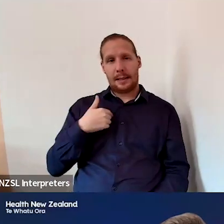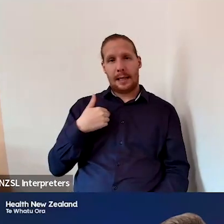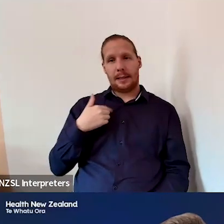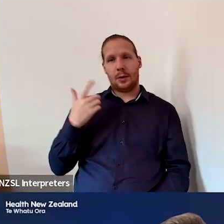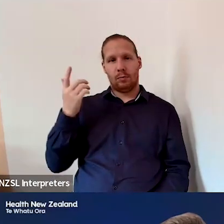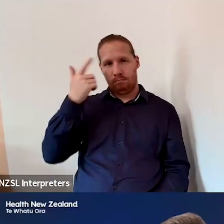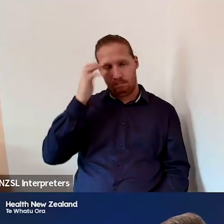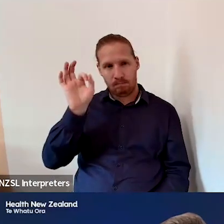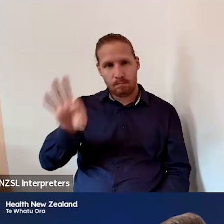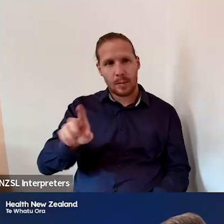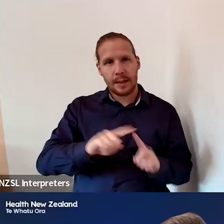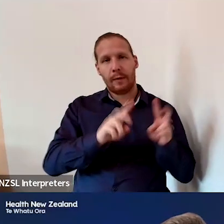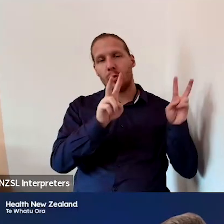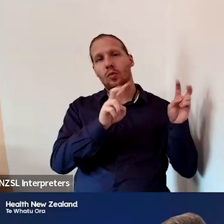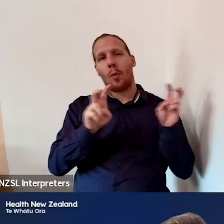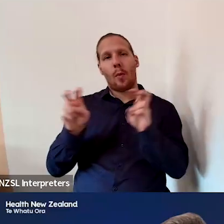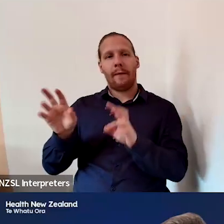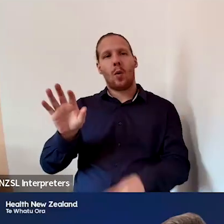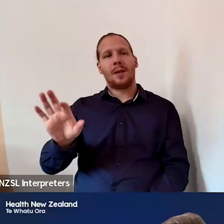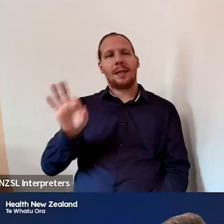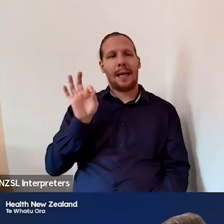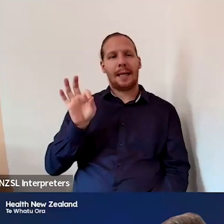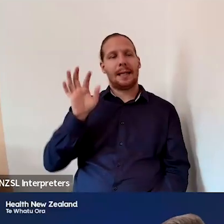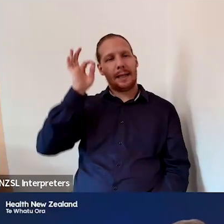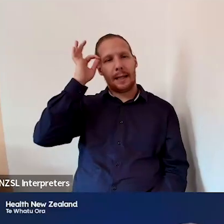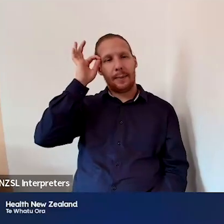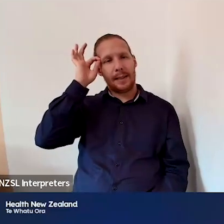for select committee discussion. So,